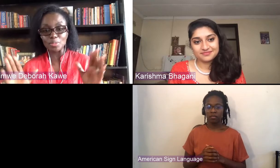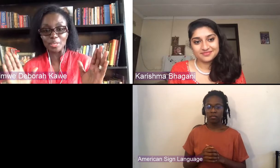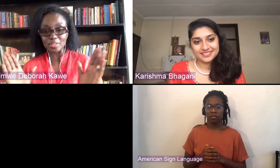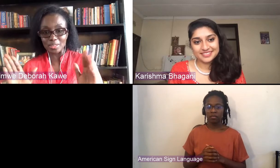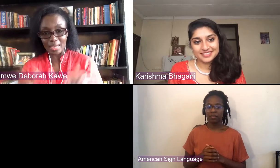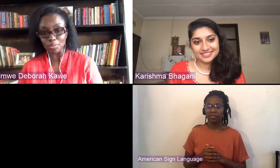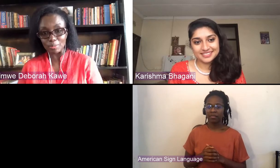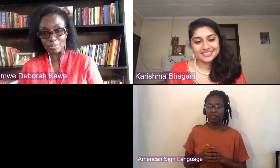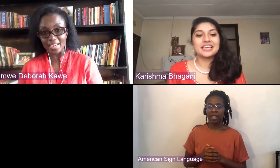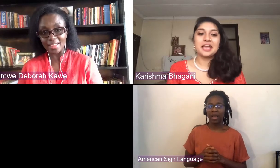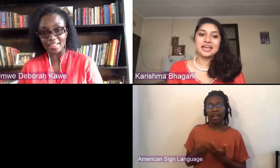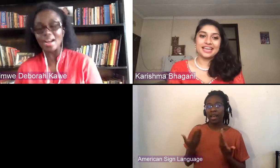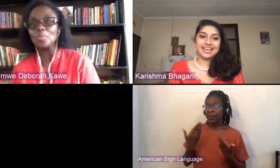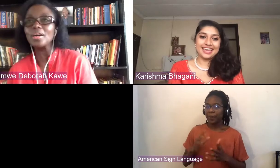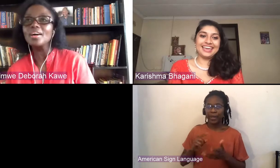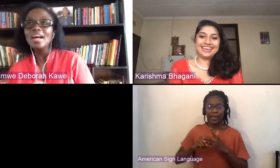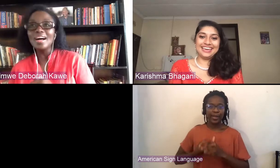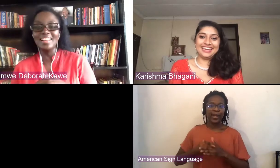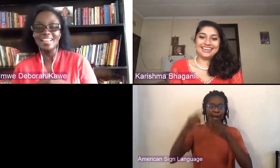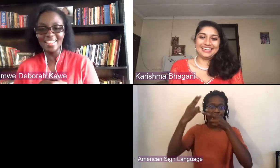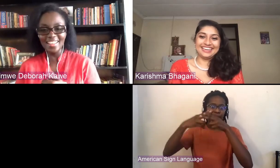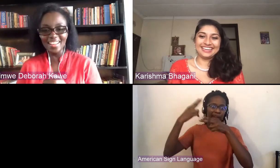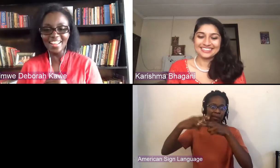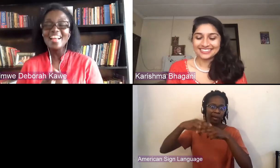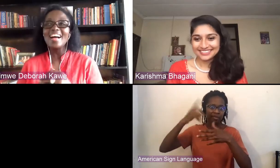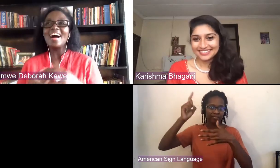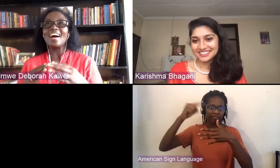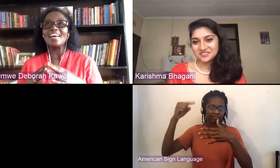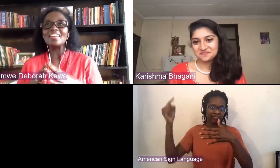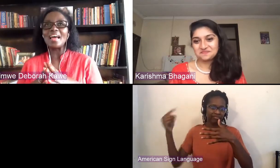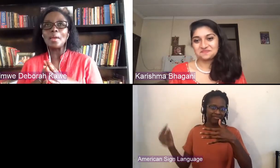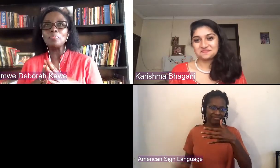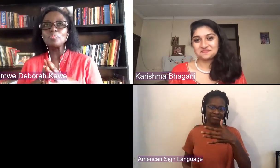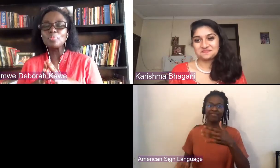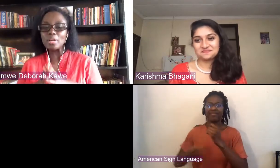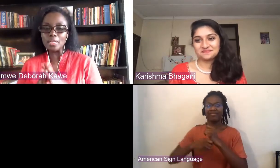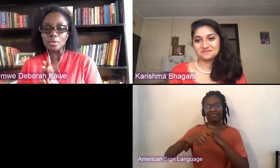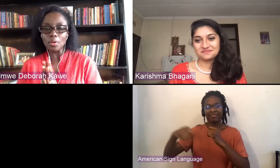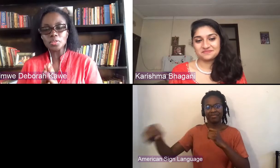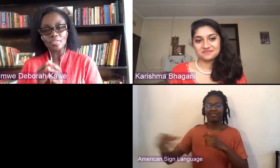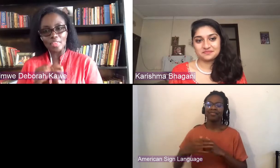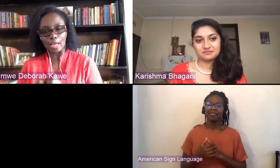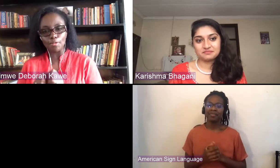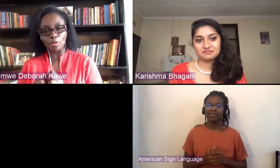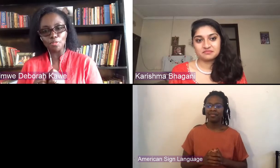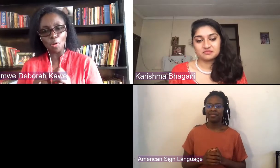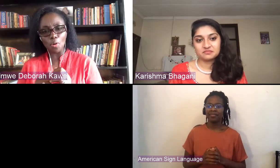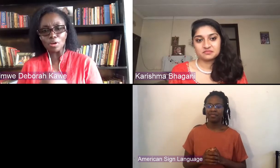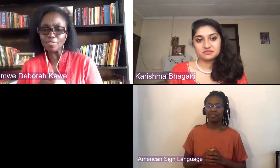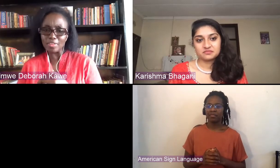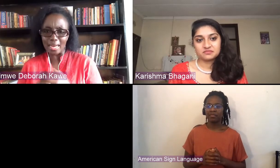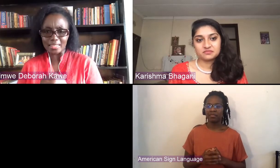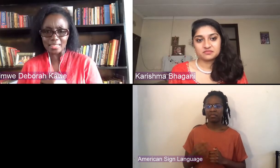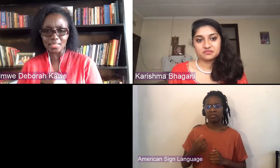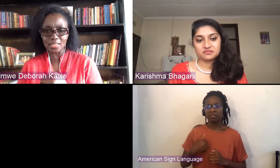because that will be an hour . And I am really also thankful for all of the artists